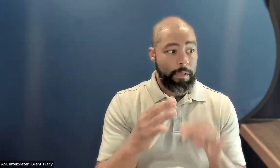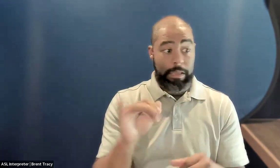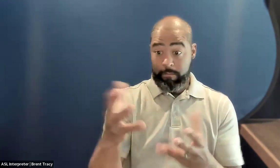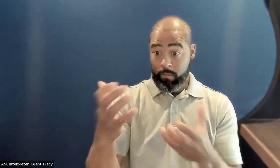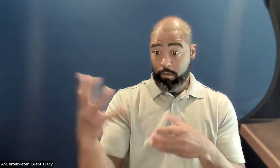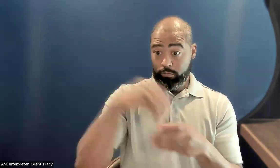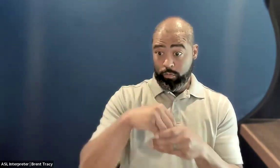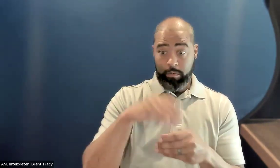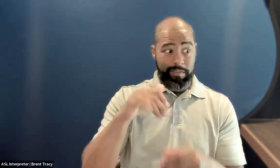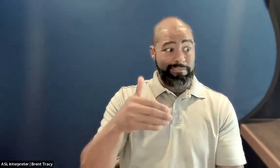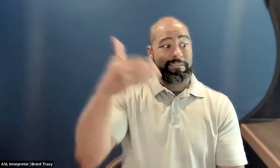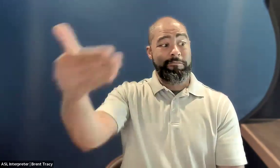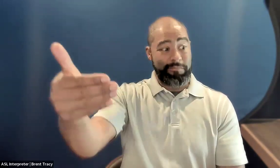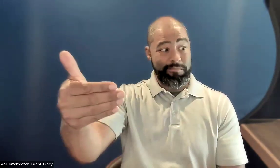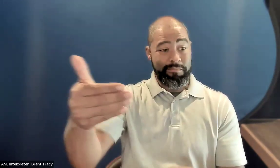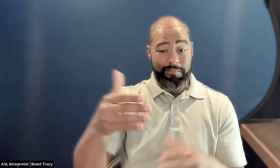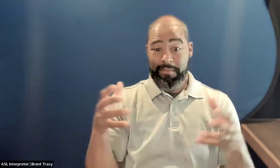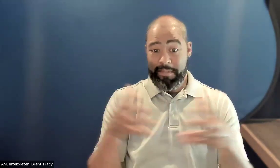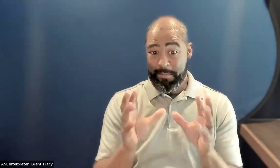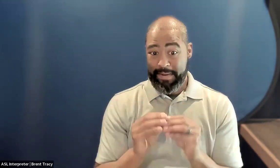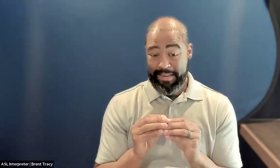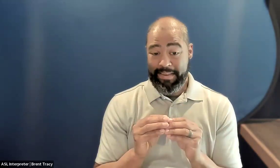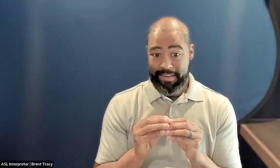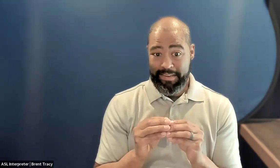As I indicated, we're anticipating putting out full